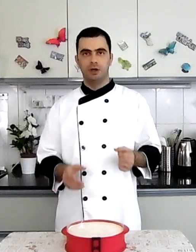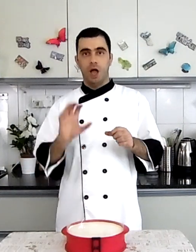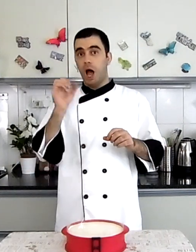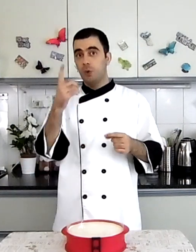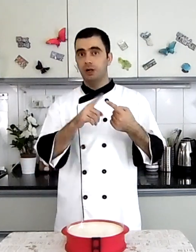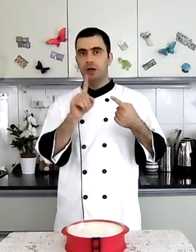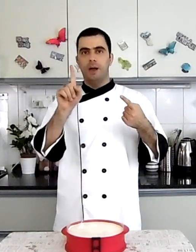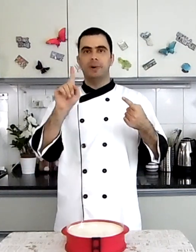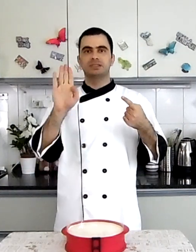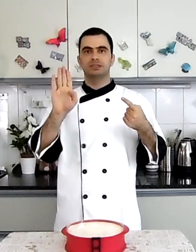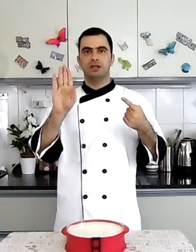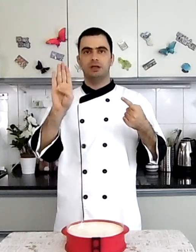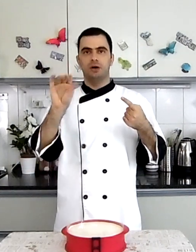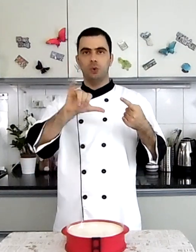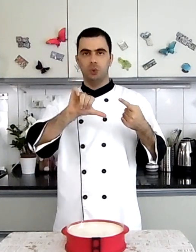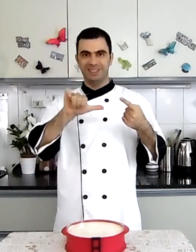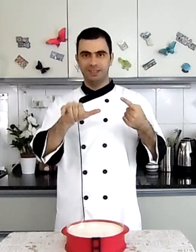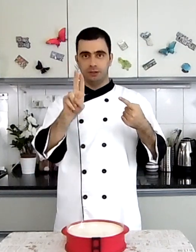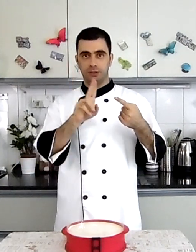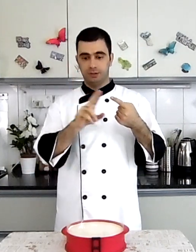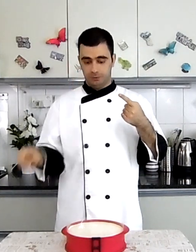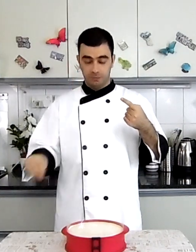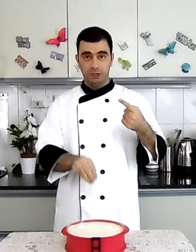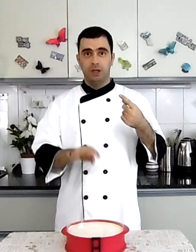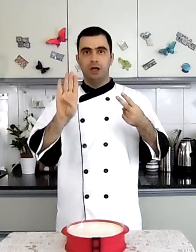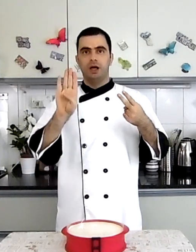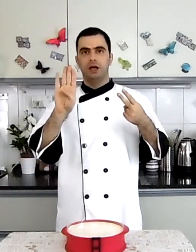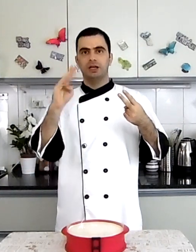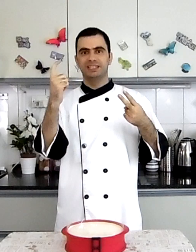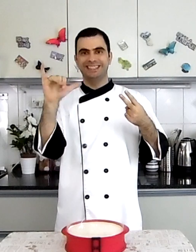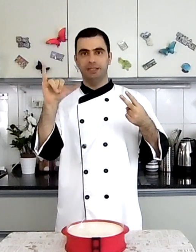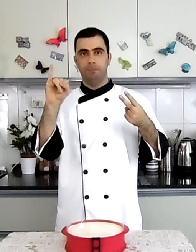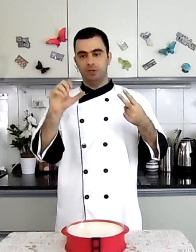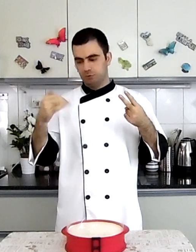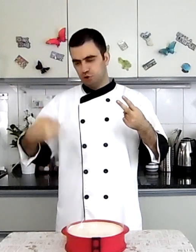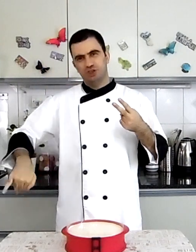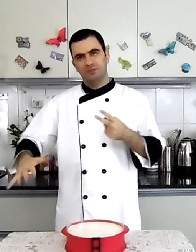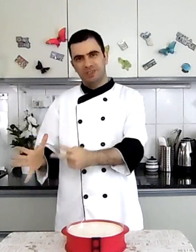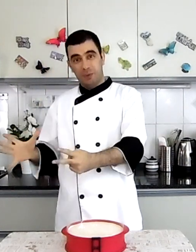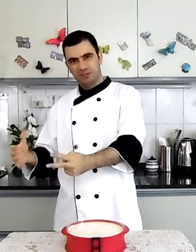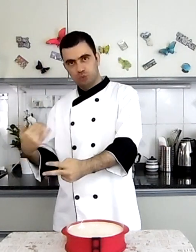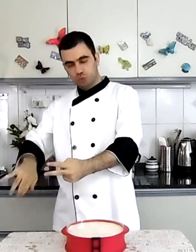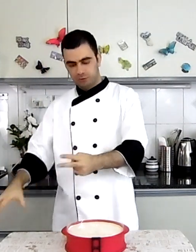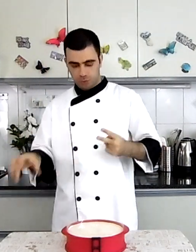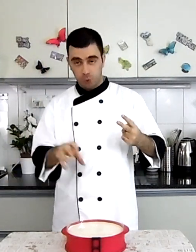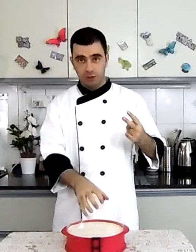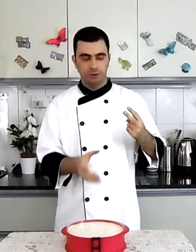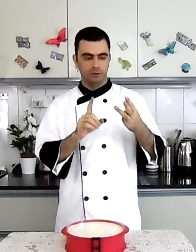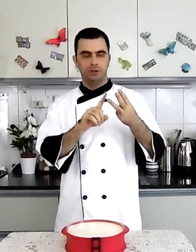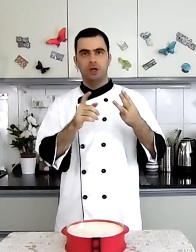The first layer is the coffee dipped ladyfingers أول طبقة هي بسكويت أصابع الست المغمسة بالقهوة A layer of half of the tiramisu mixture طبقة من نصف كمية خليط التيراميسو